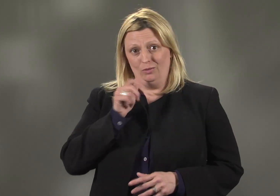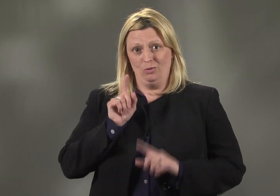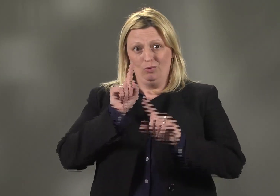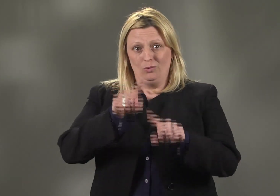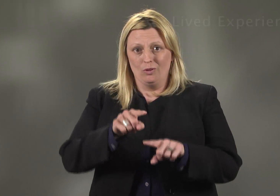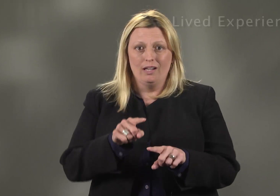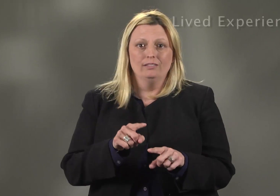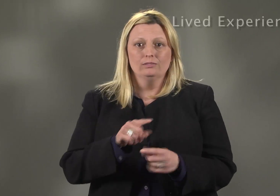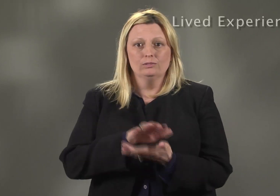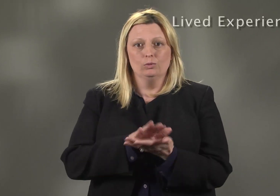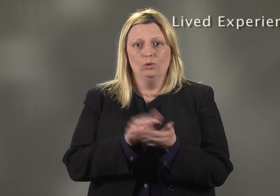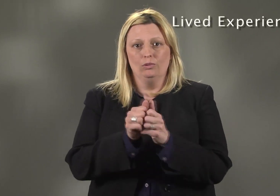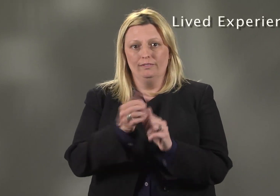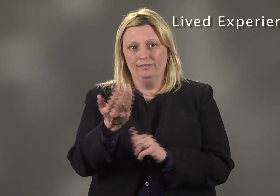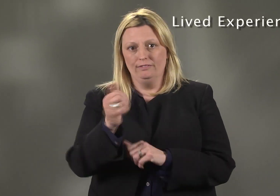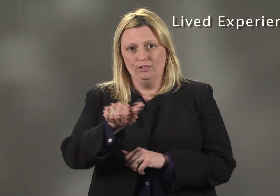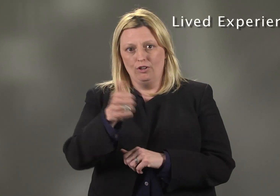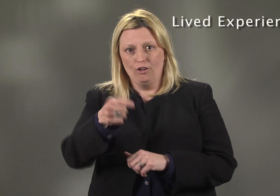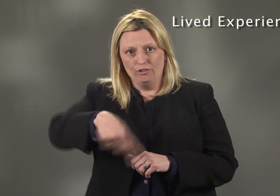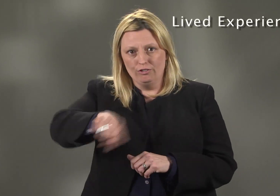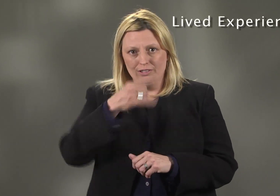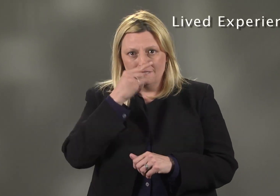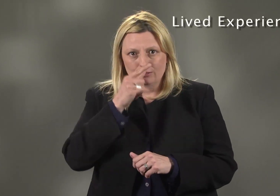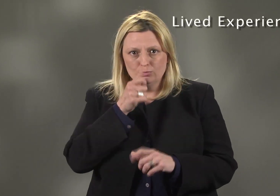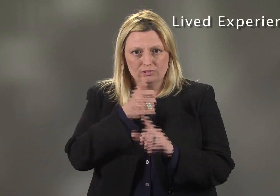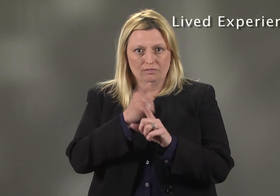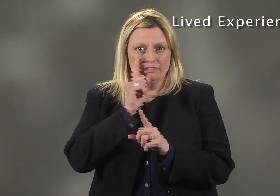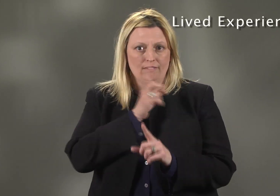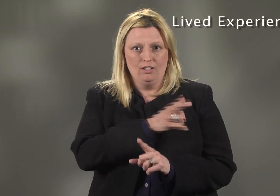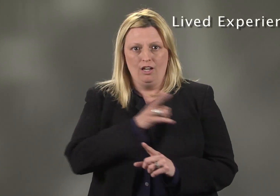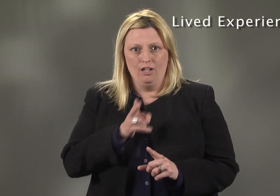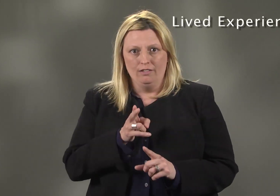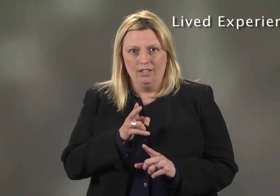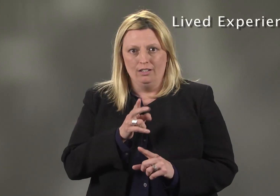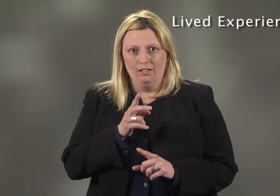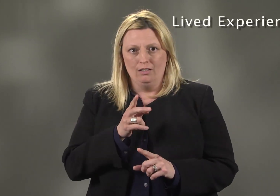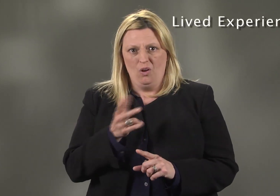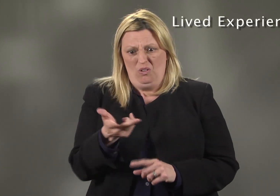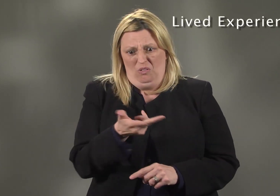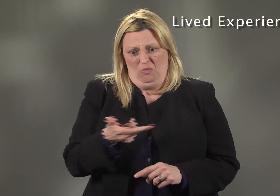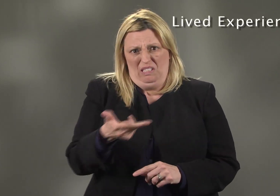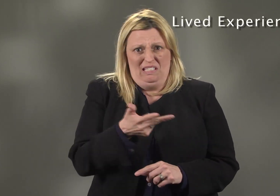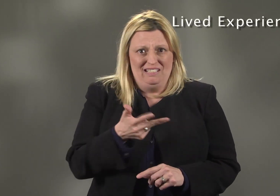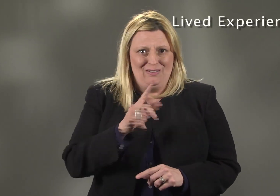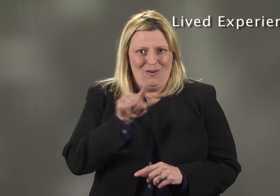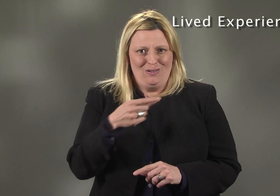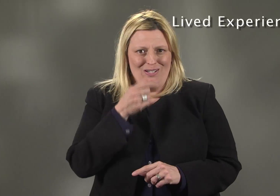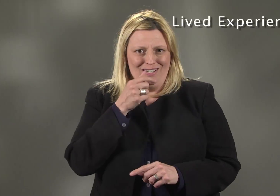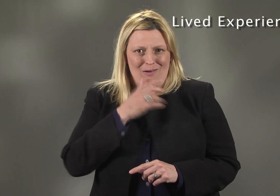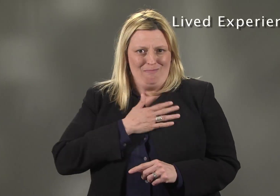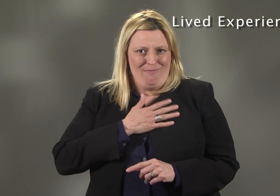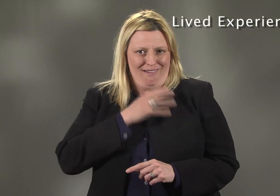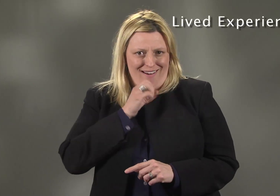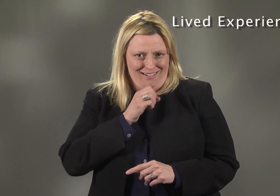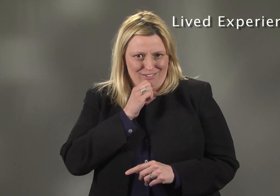As a deaf girl who went to school with 15 other kids who were deaf and hard of hearing, only three other kids were my age.